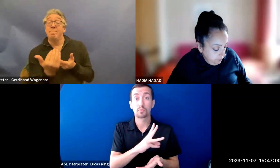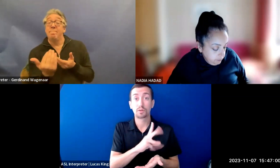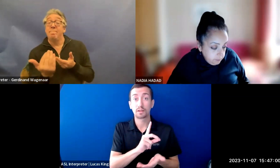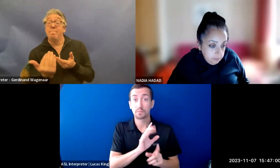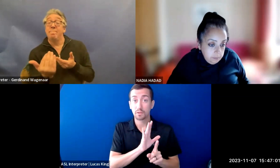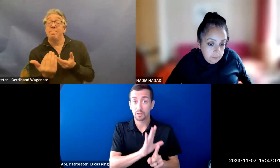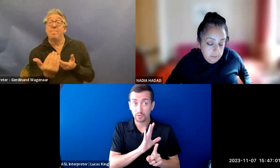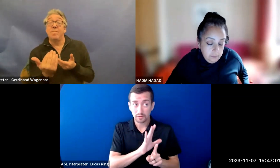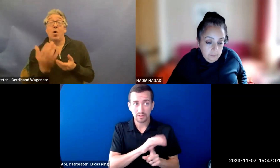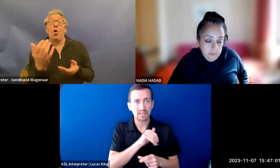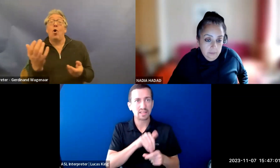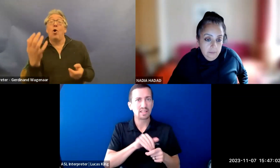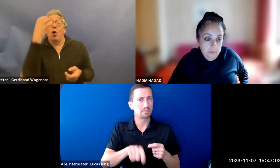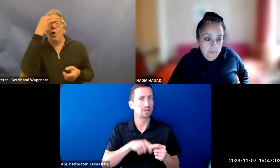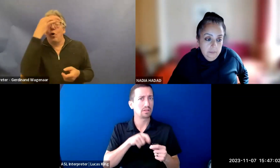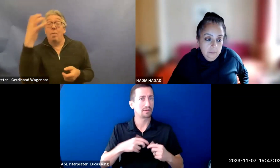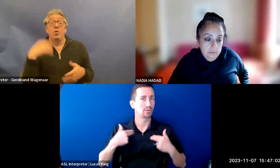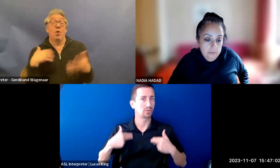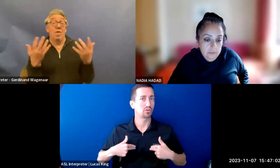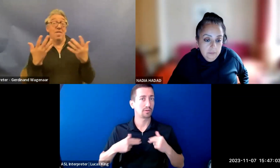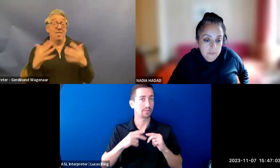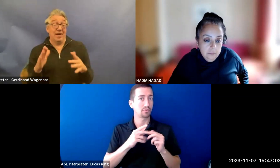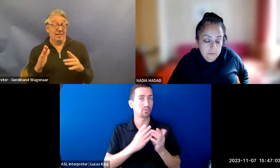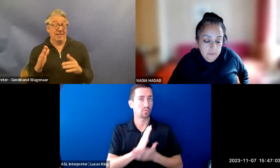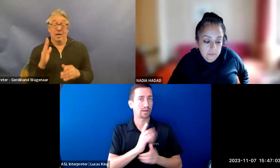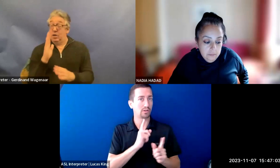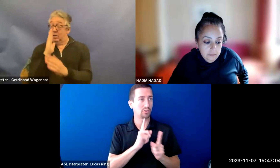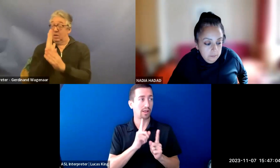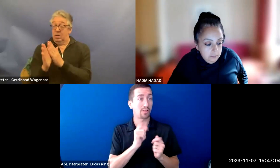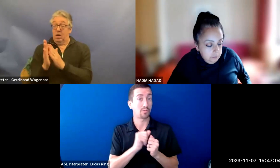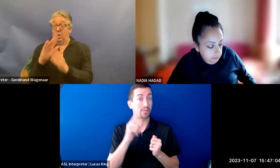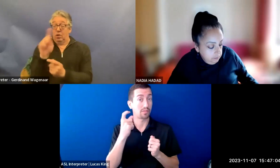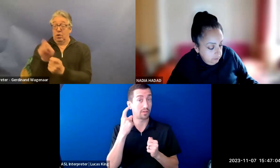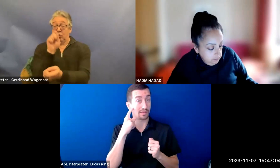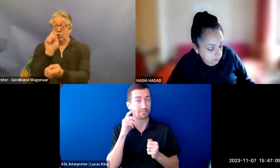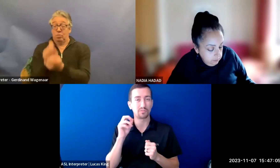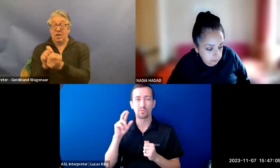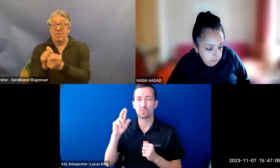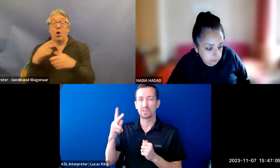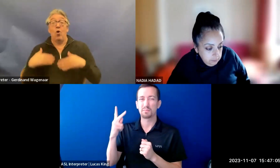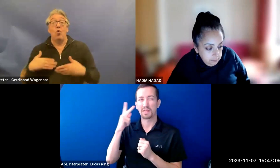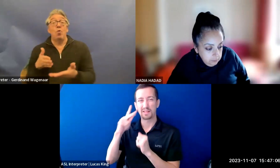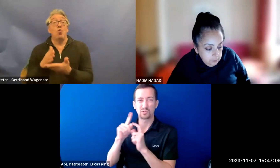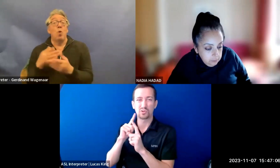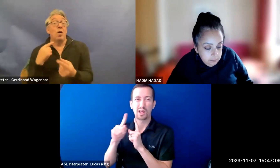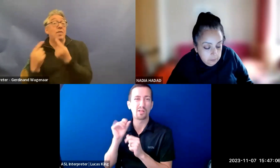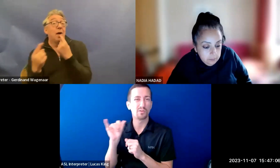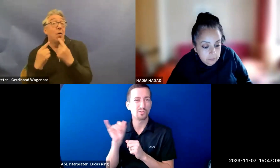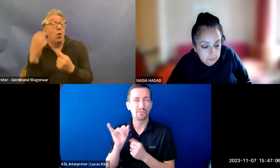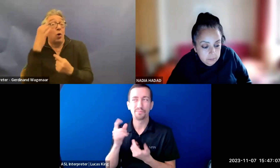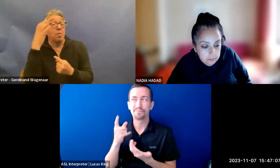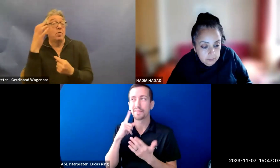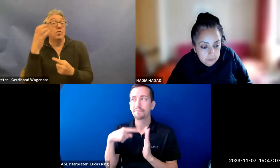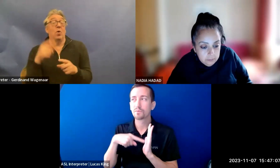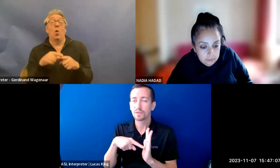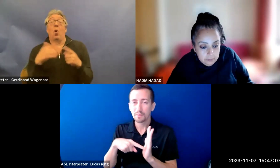in specific human rights' dialogues with the government or in political dialogues, like when we called attention